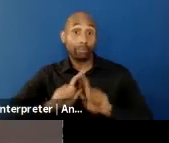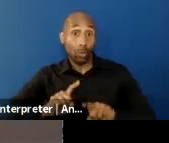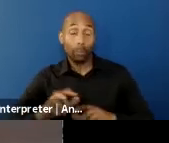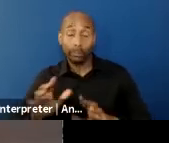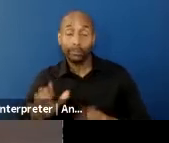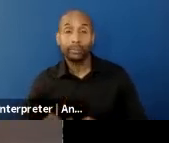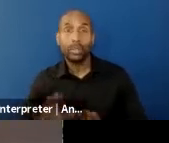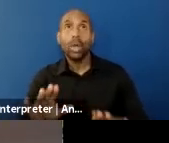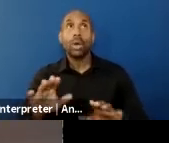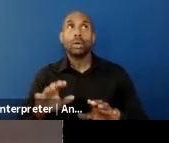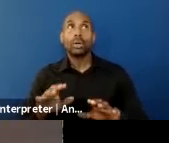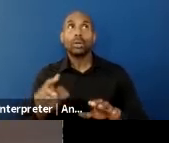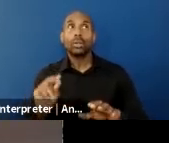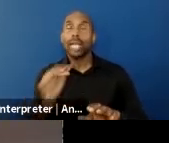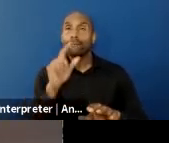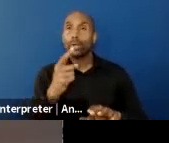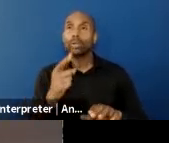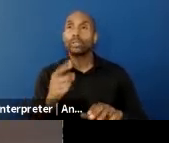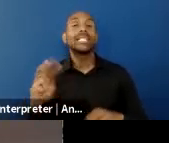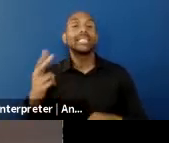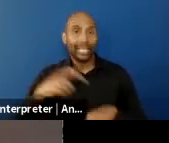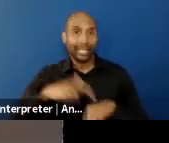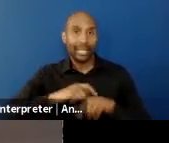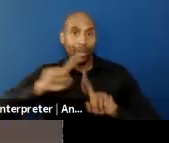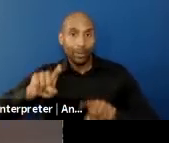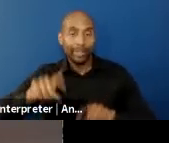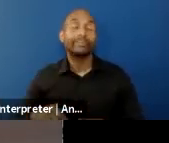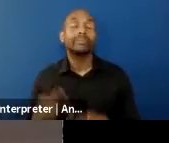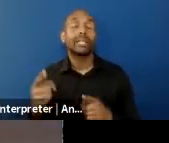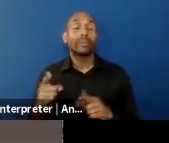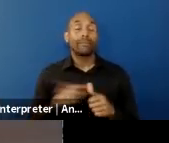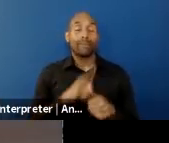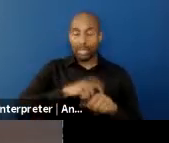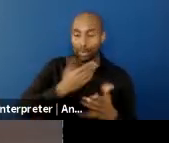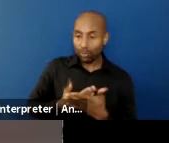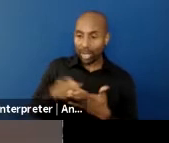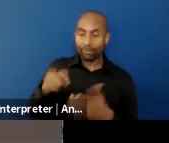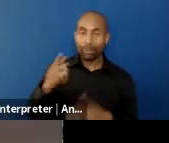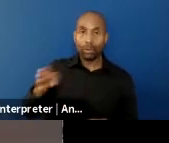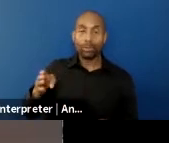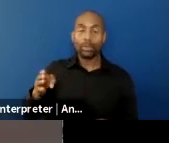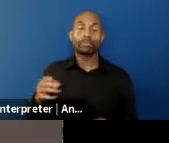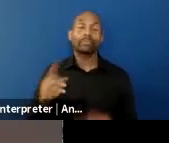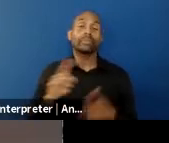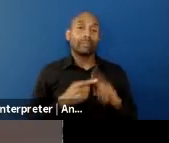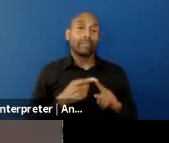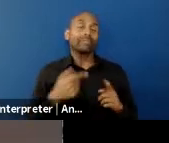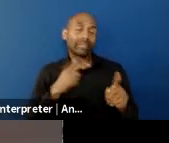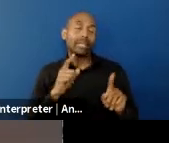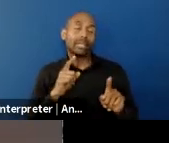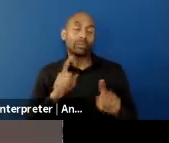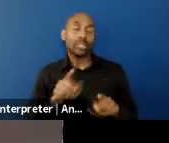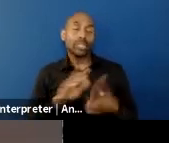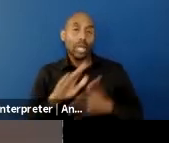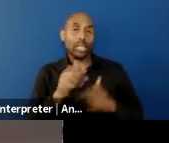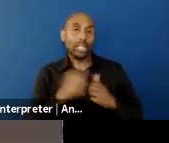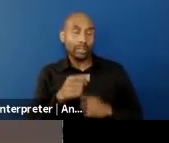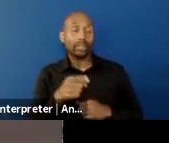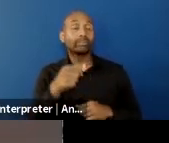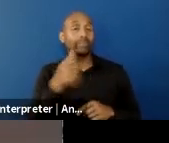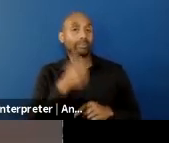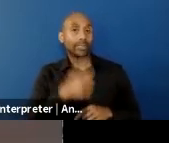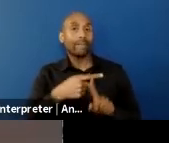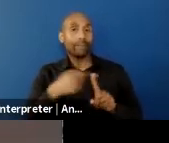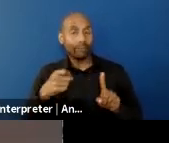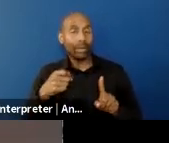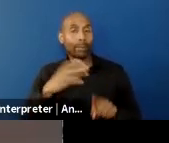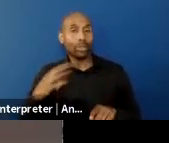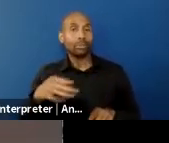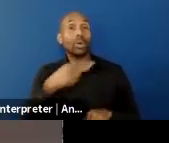When I first arrived here, a friend from college from Baltimore gave me a tour of Baltimore